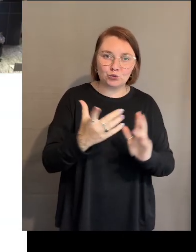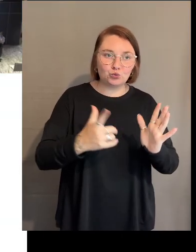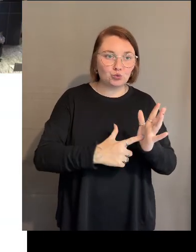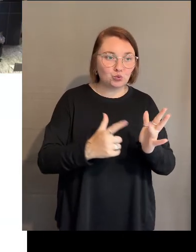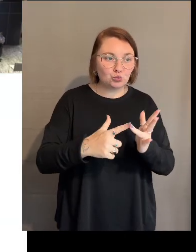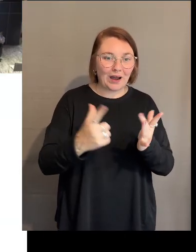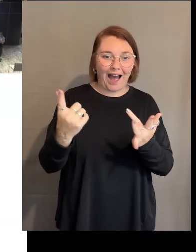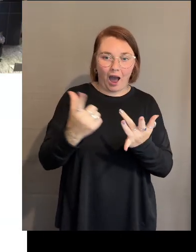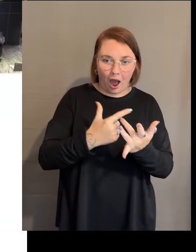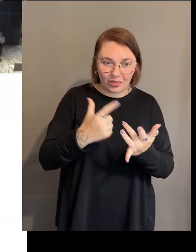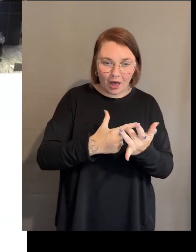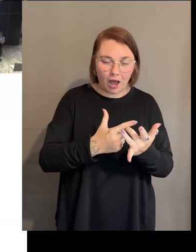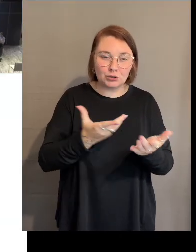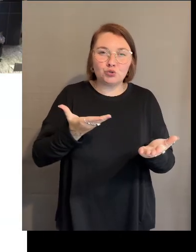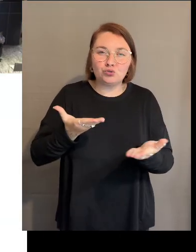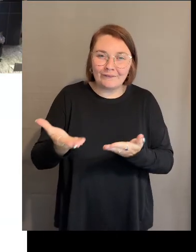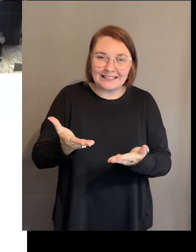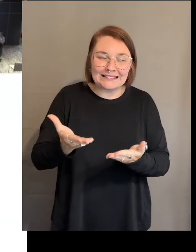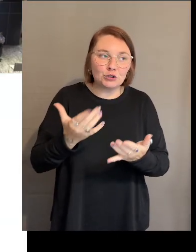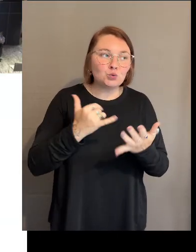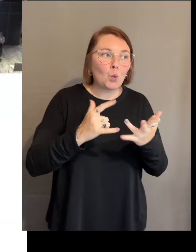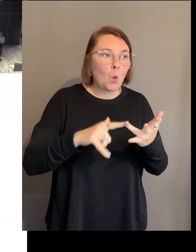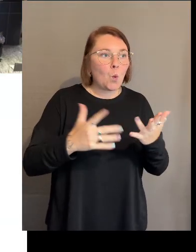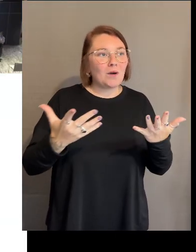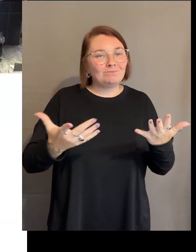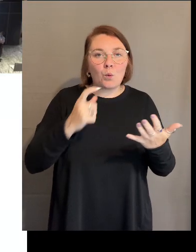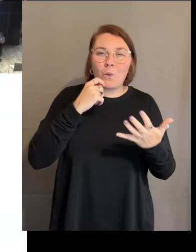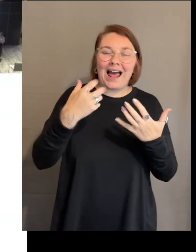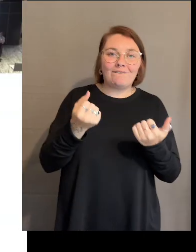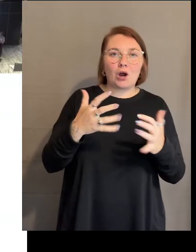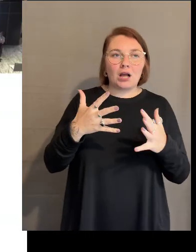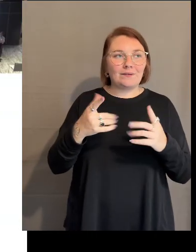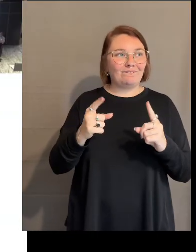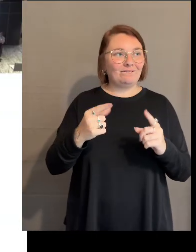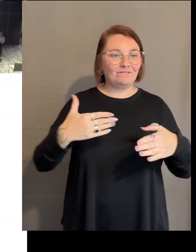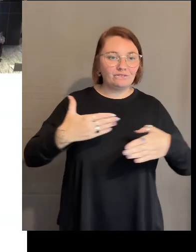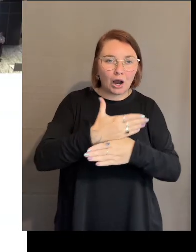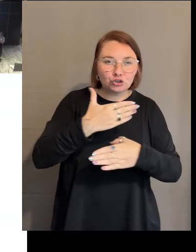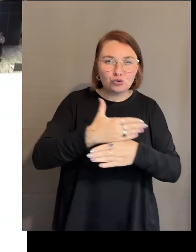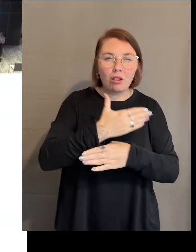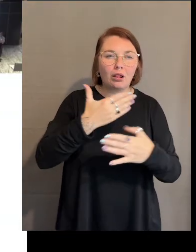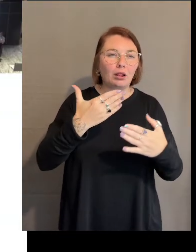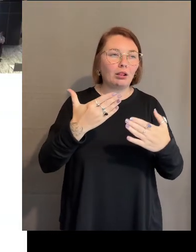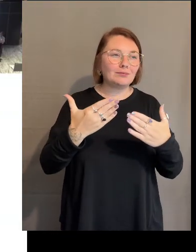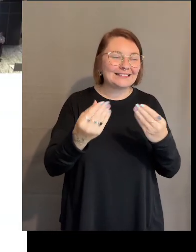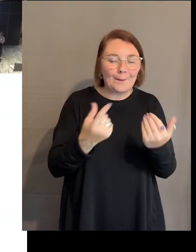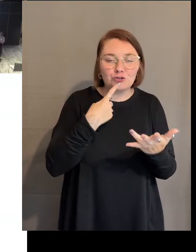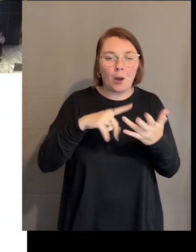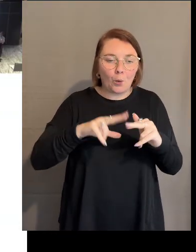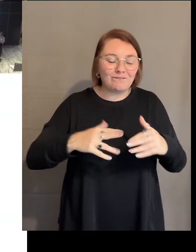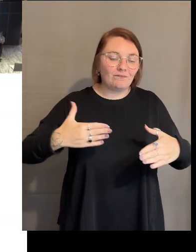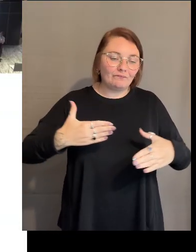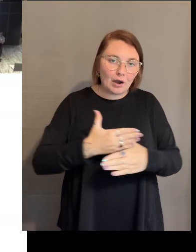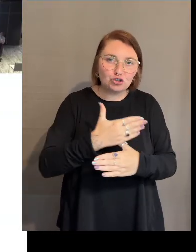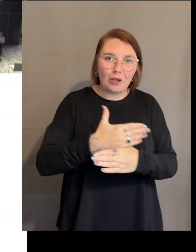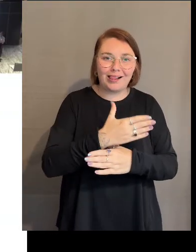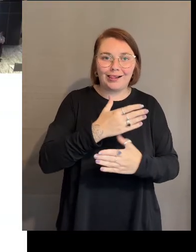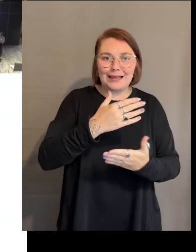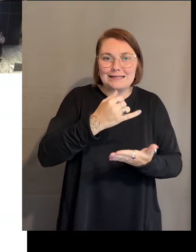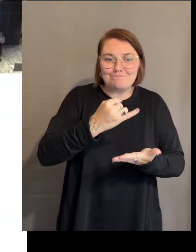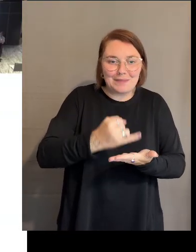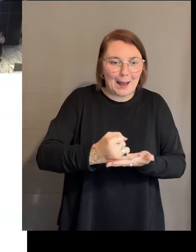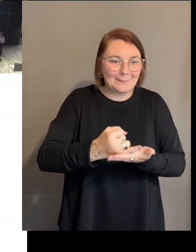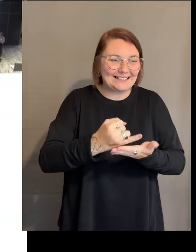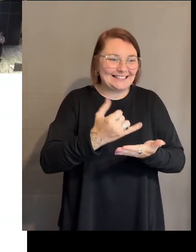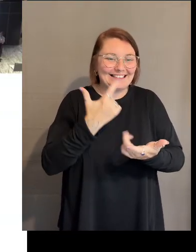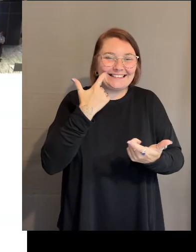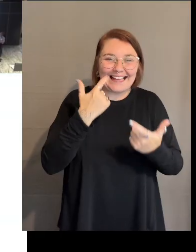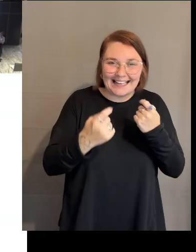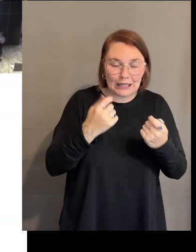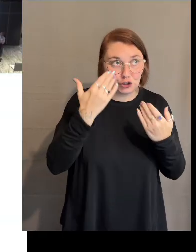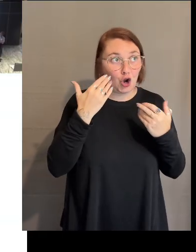then, there will be a kind of functional, some sort of functional, impairment, test. I don't know what it's going to look like at the moment, but there will be.